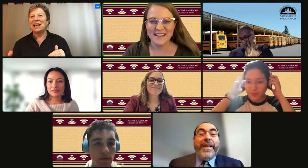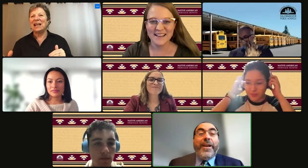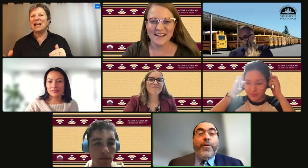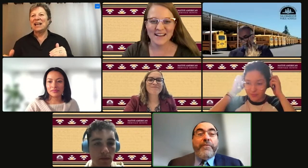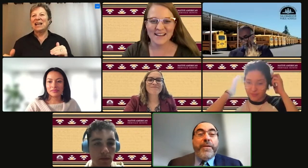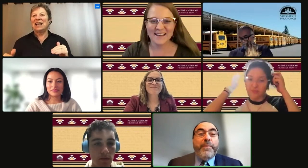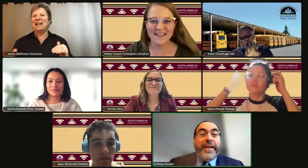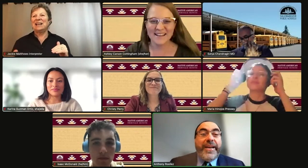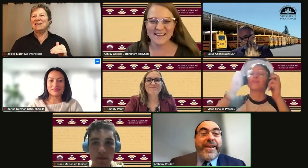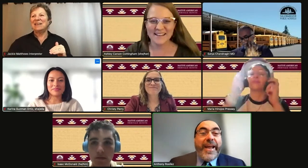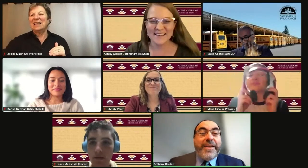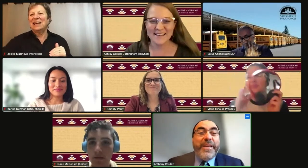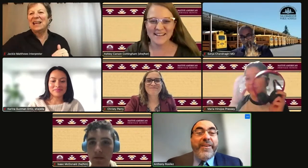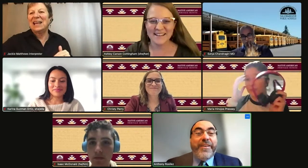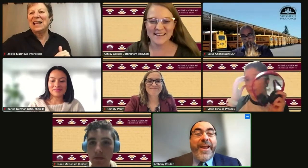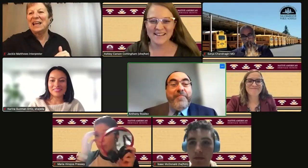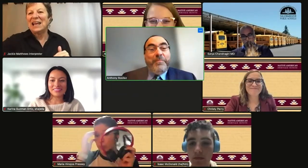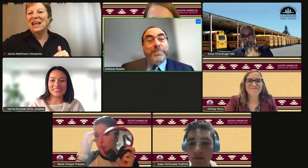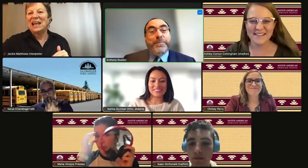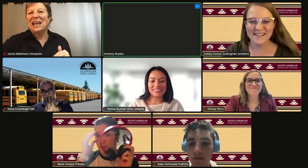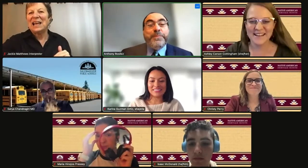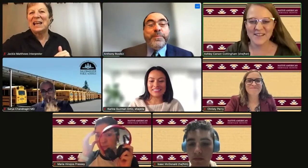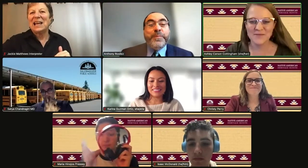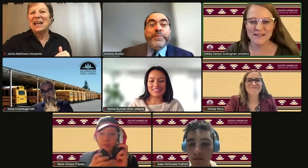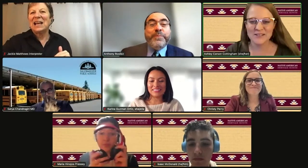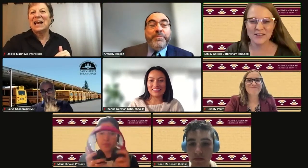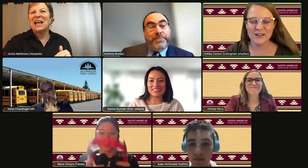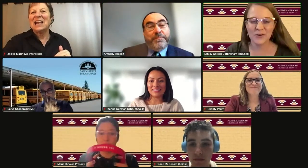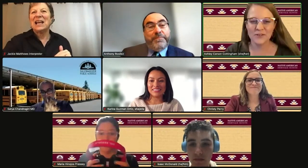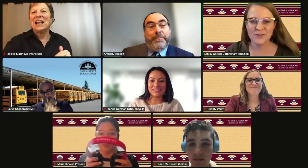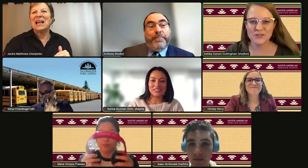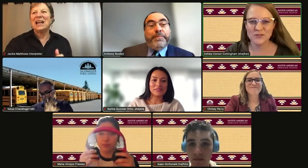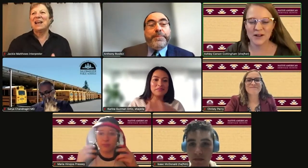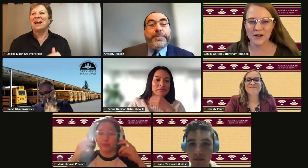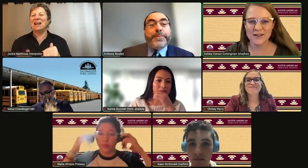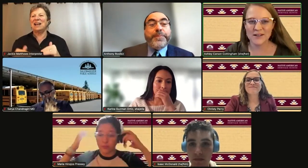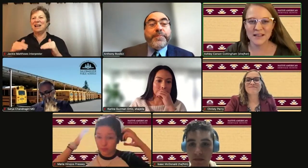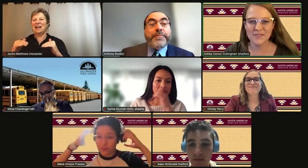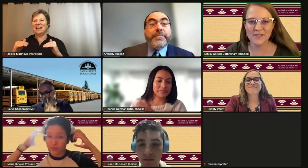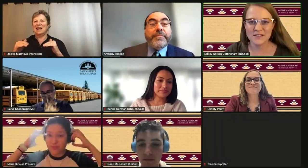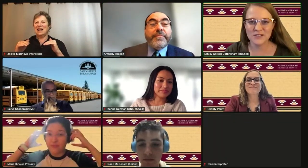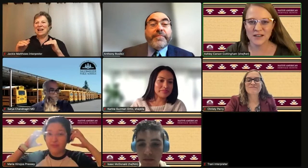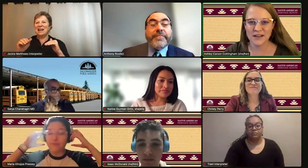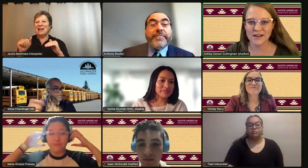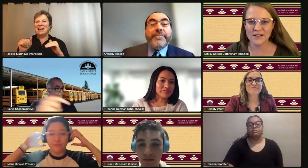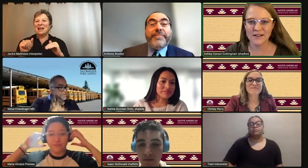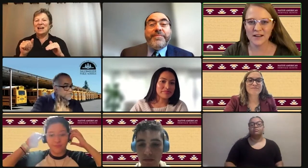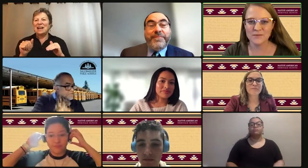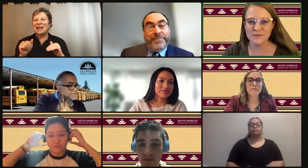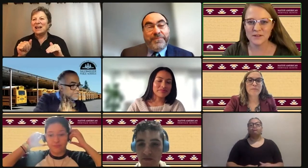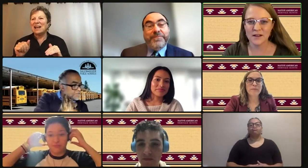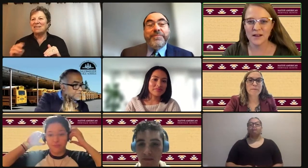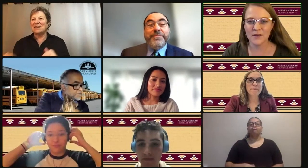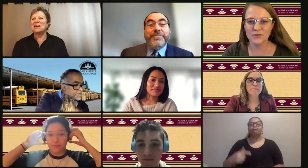OKAY. NEXT UP WE HAVE ANTHONY, ROSIE, LIZ. HE'S JOINED.